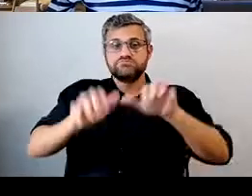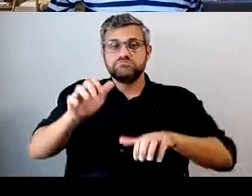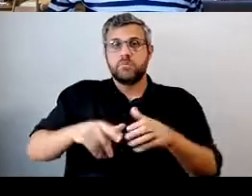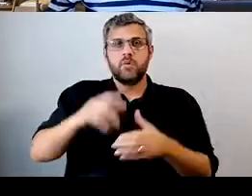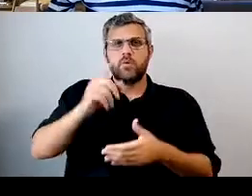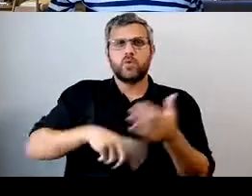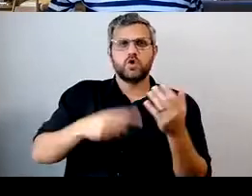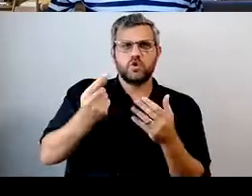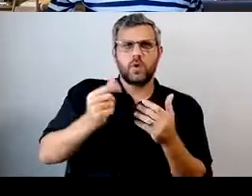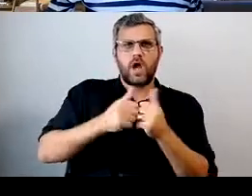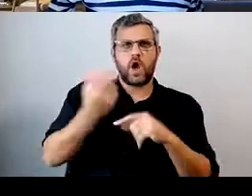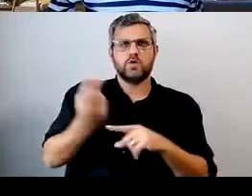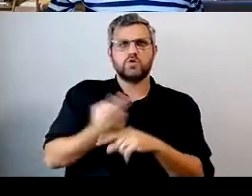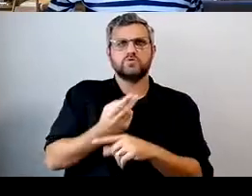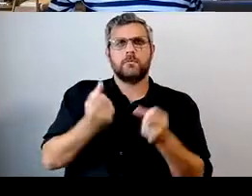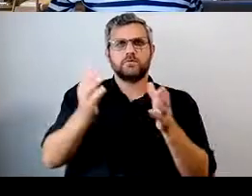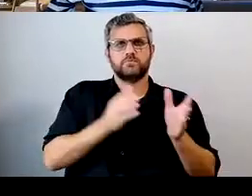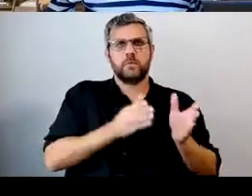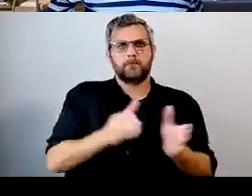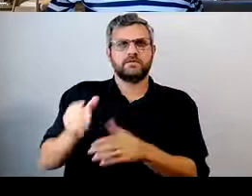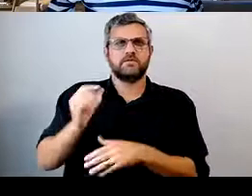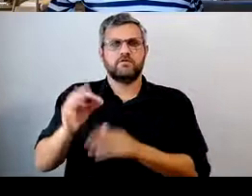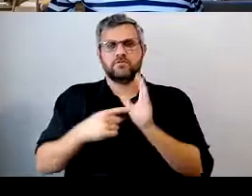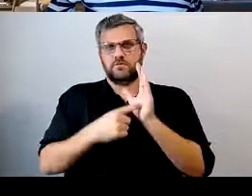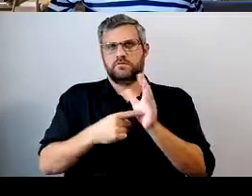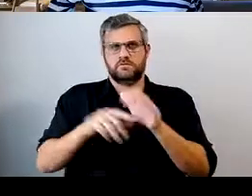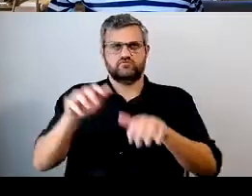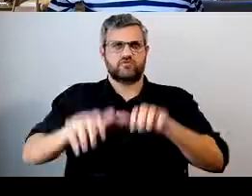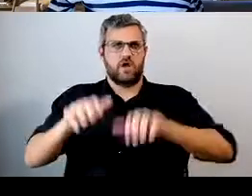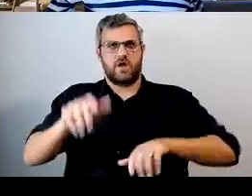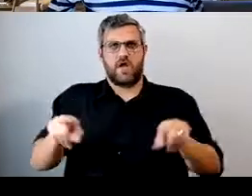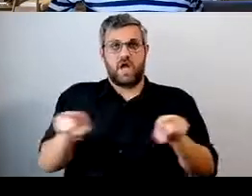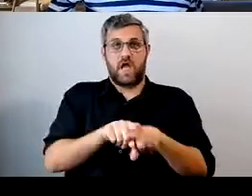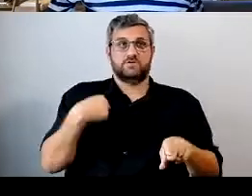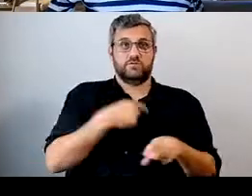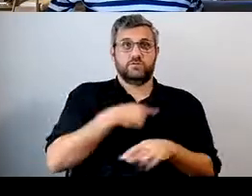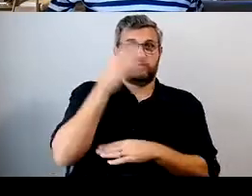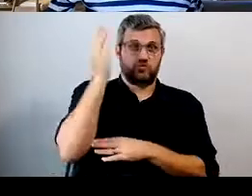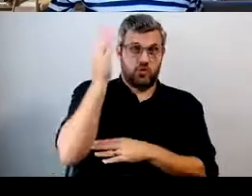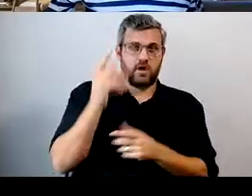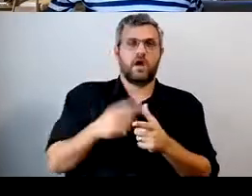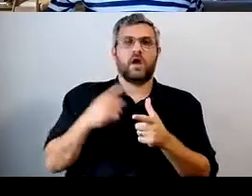means of representation in the chat as we're talking, and then we can give our fellow participants more ideas.